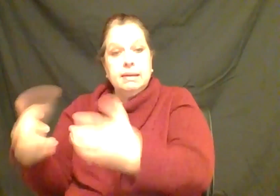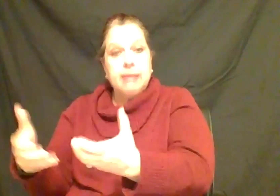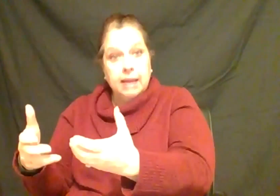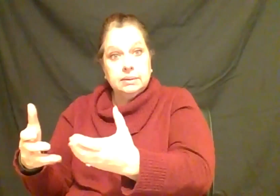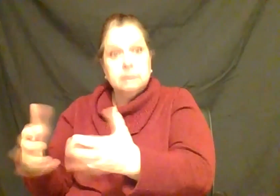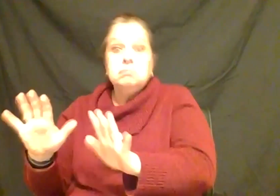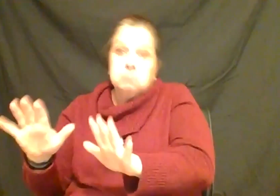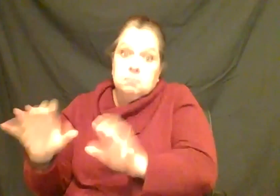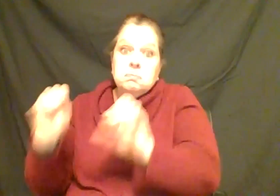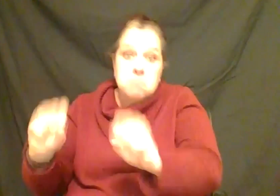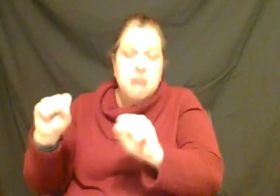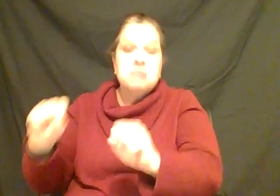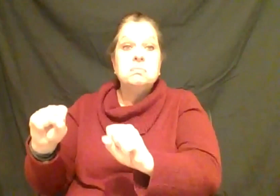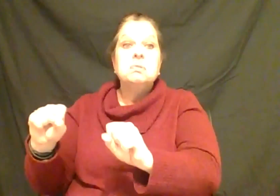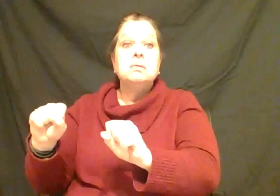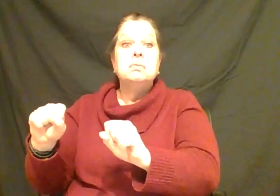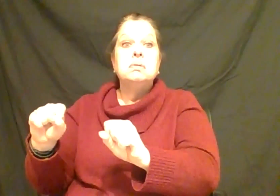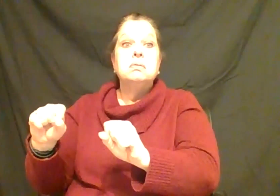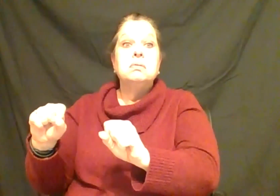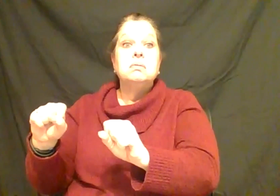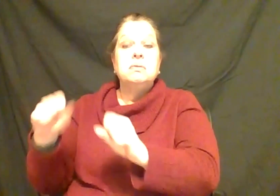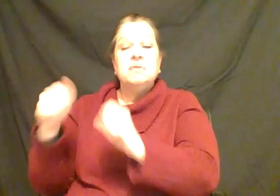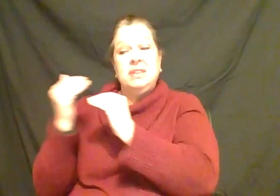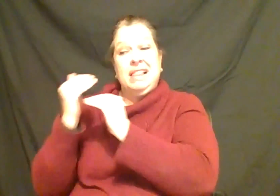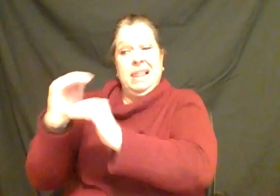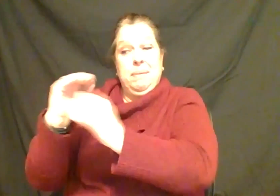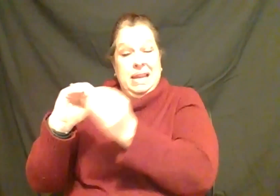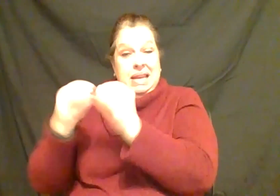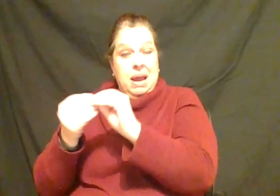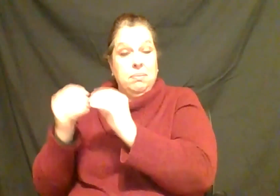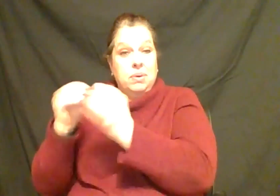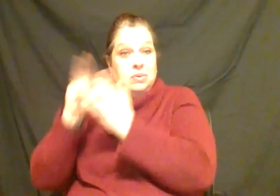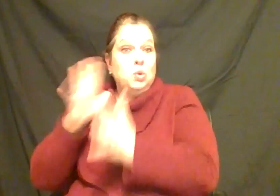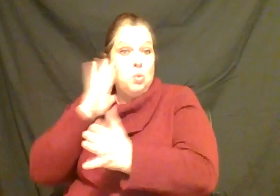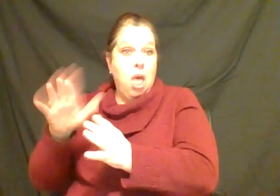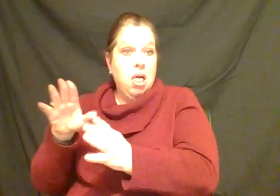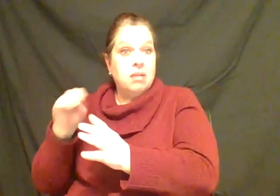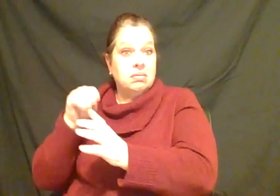be impact on those limited number of students and we will work with the the opportunities that are